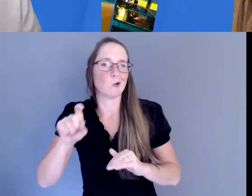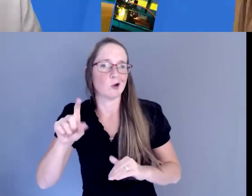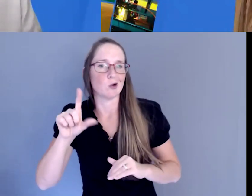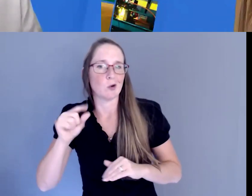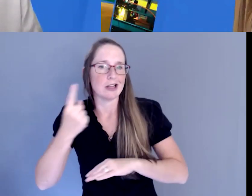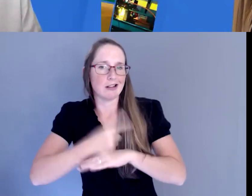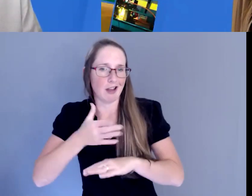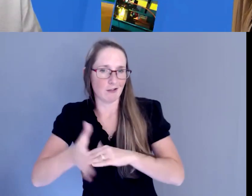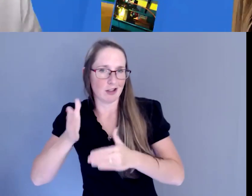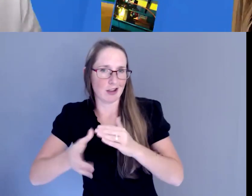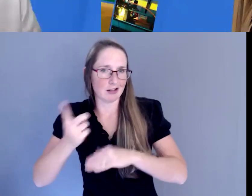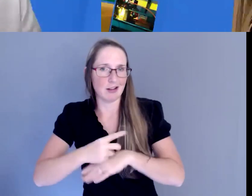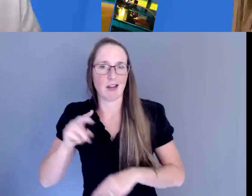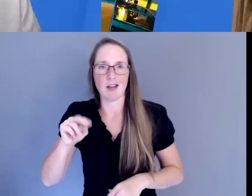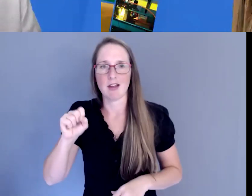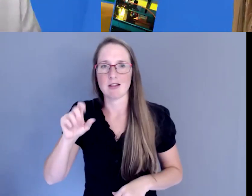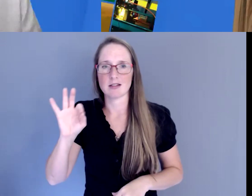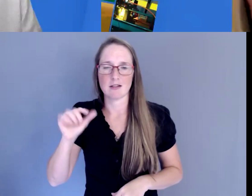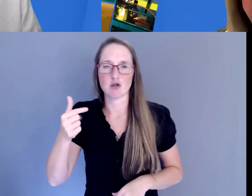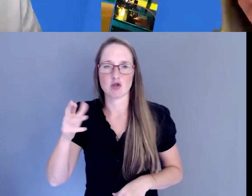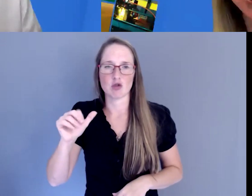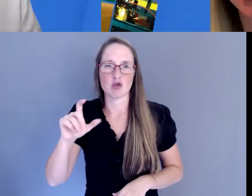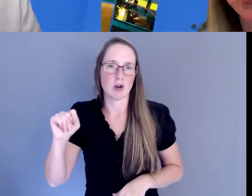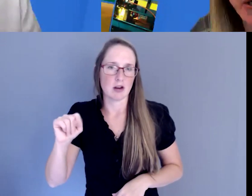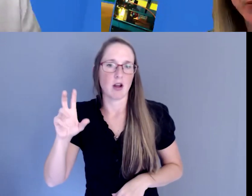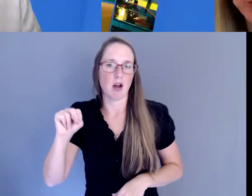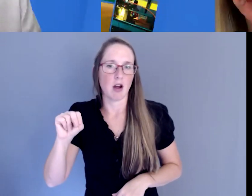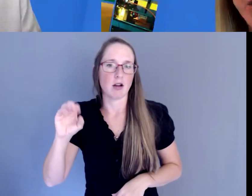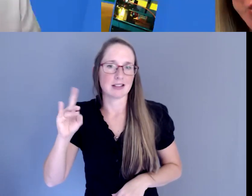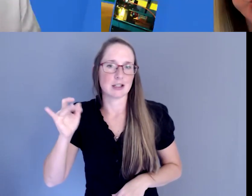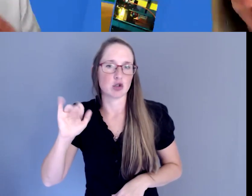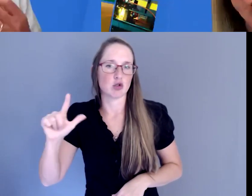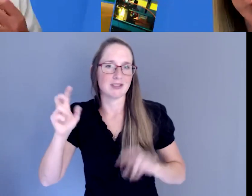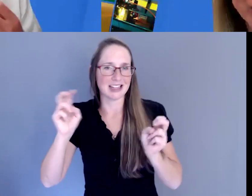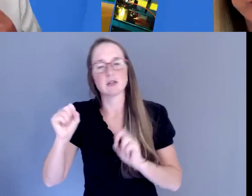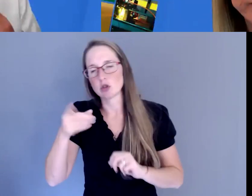NSF grants unconditional title so you will know.